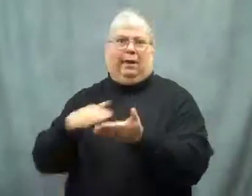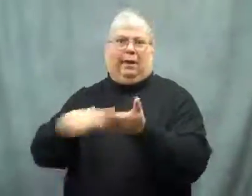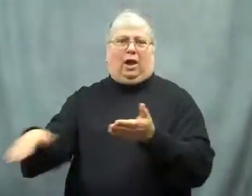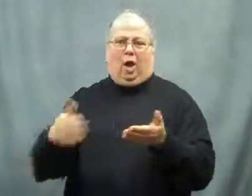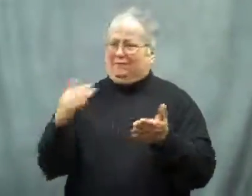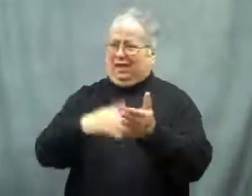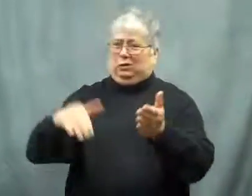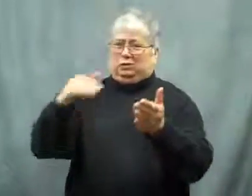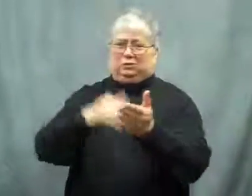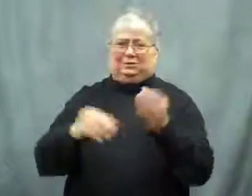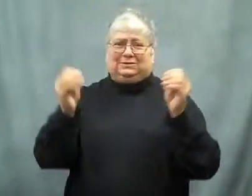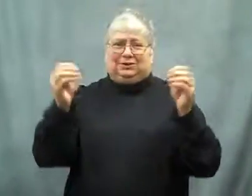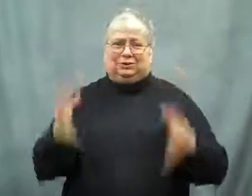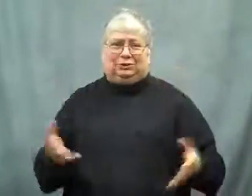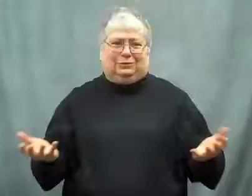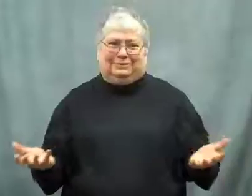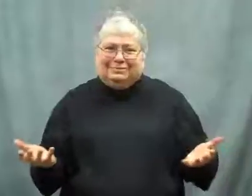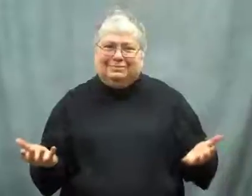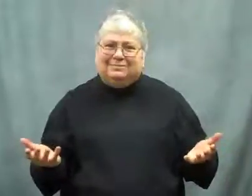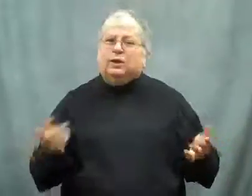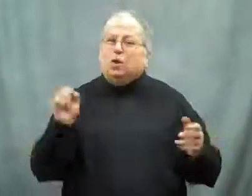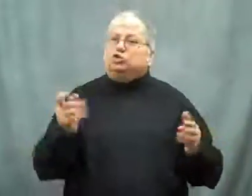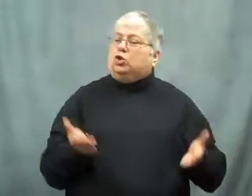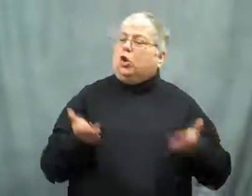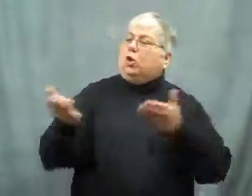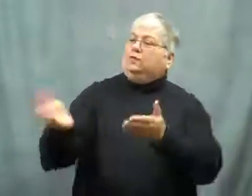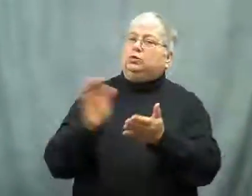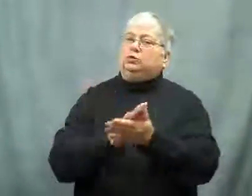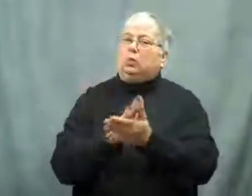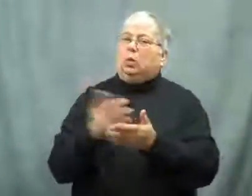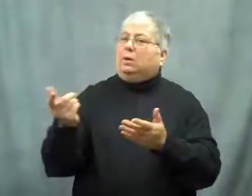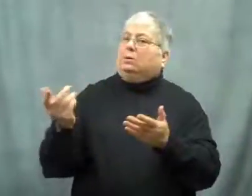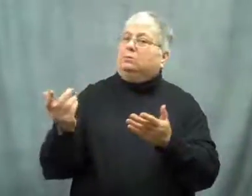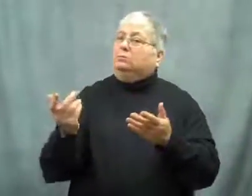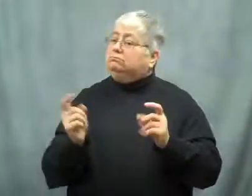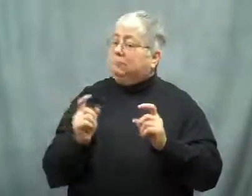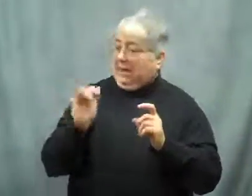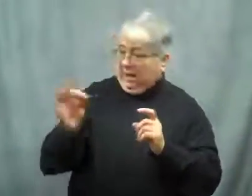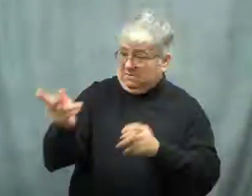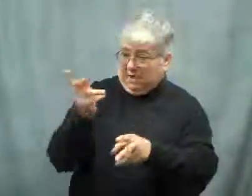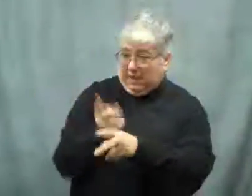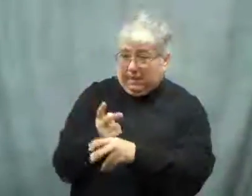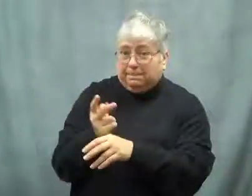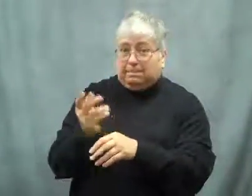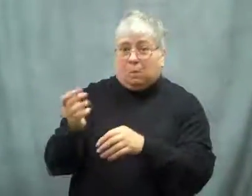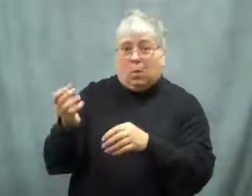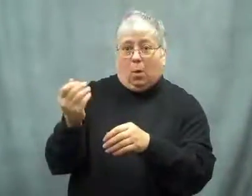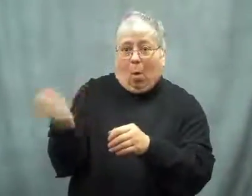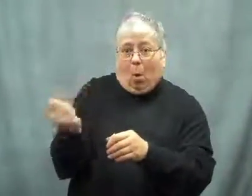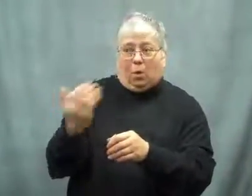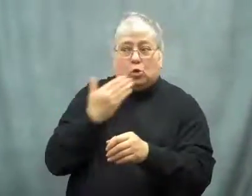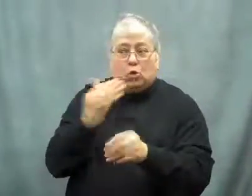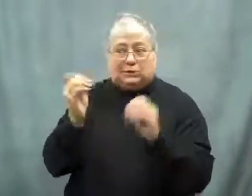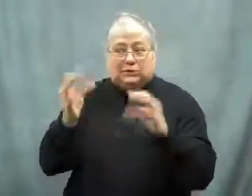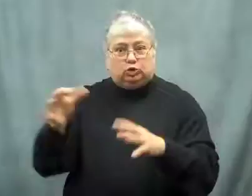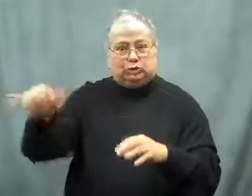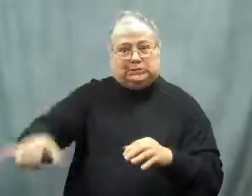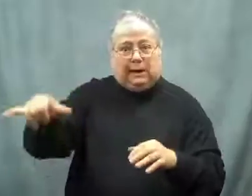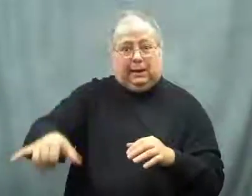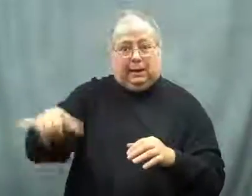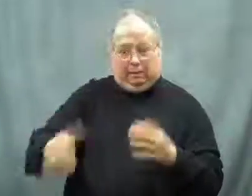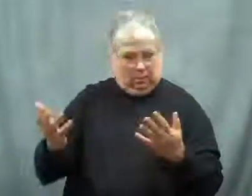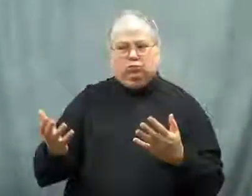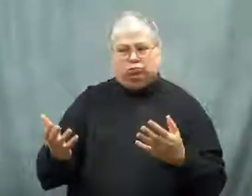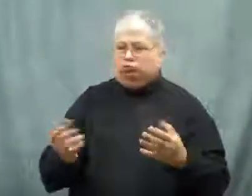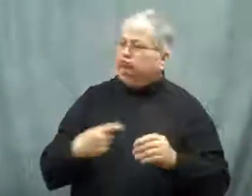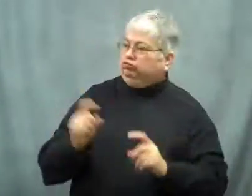thousands of teachers have been laid off.